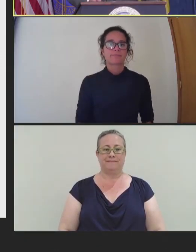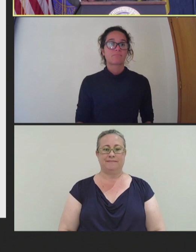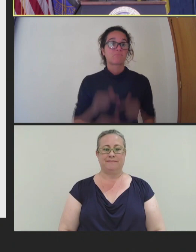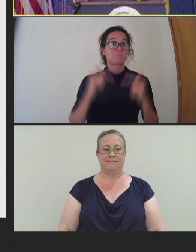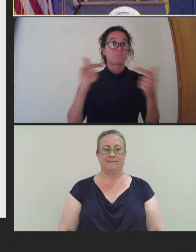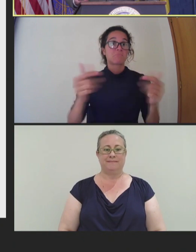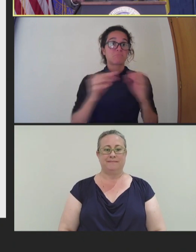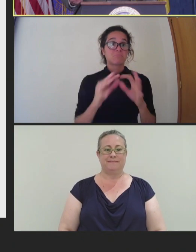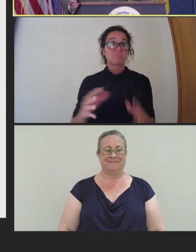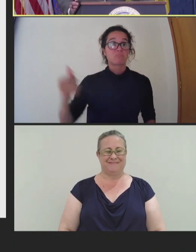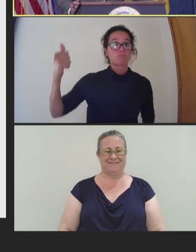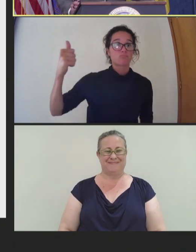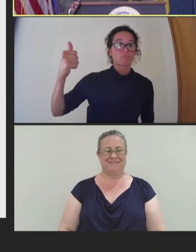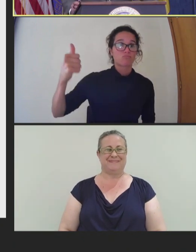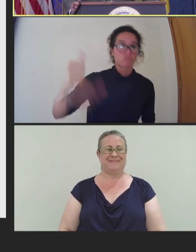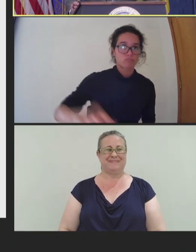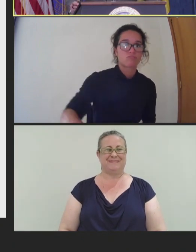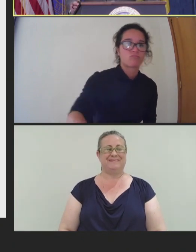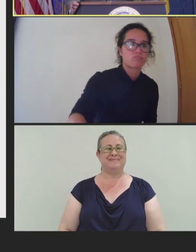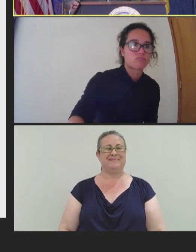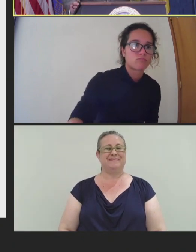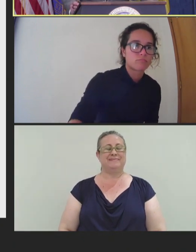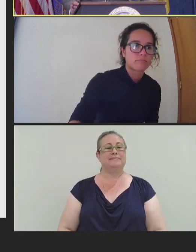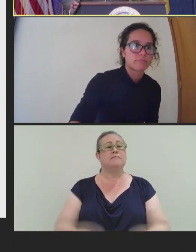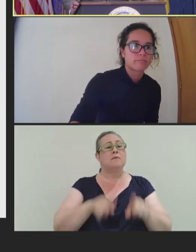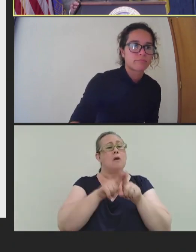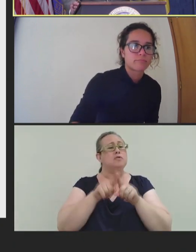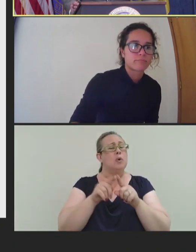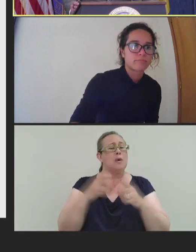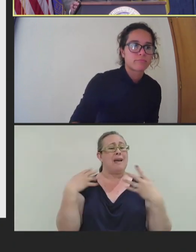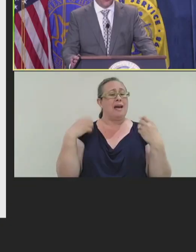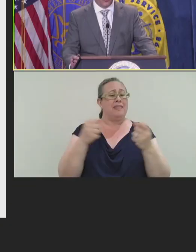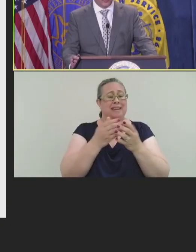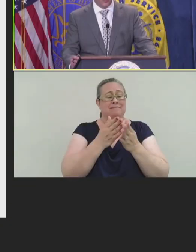We also, you know, as a health system, promote vaccination and certainly work